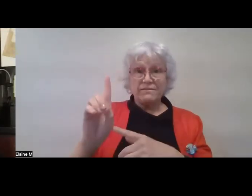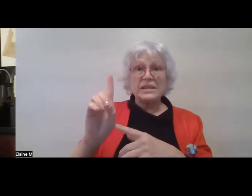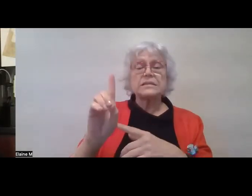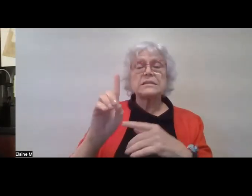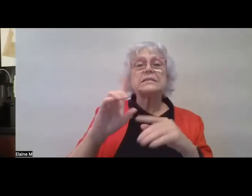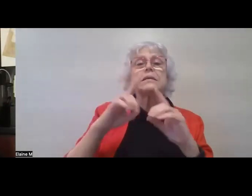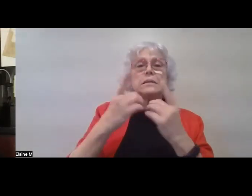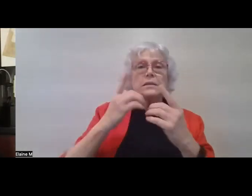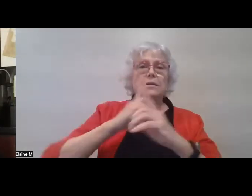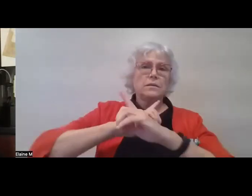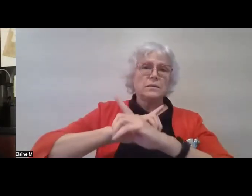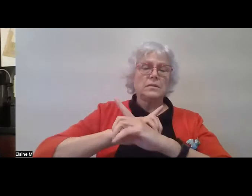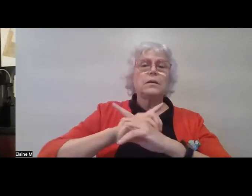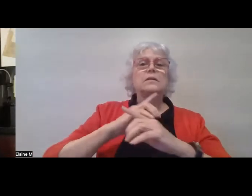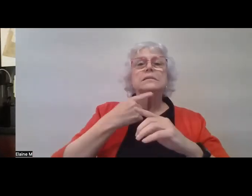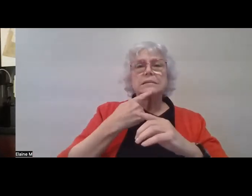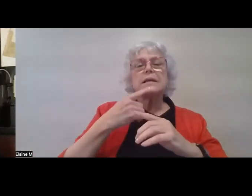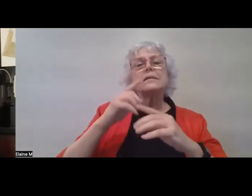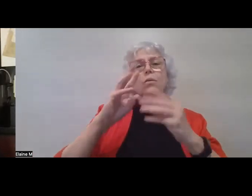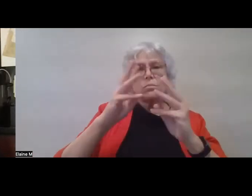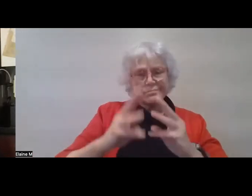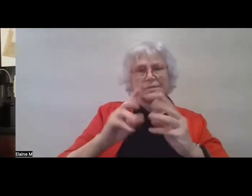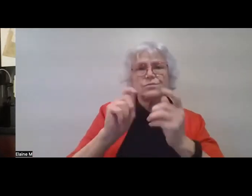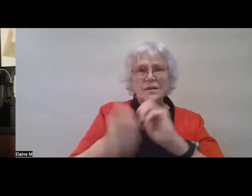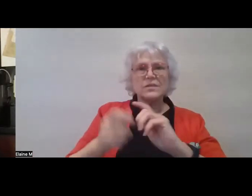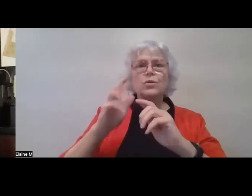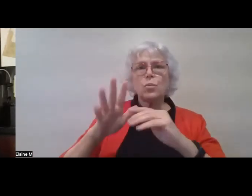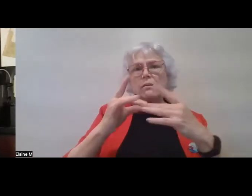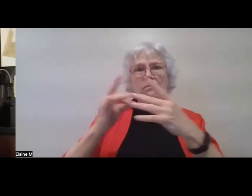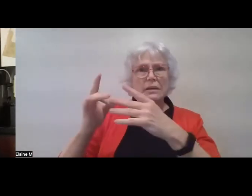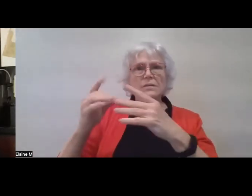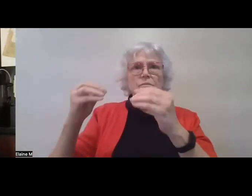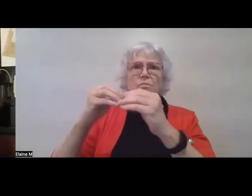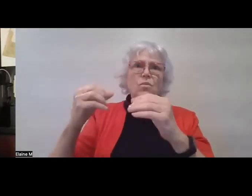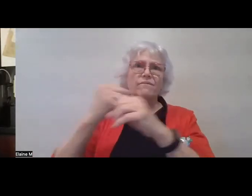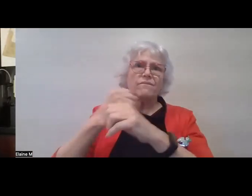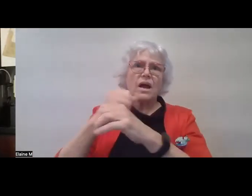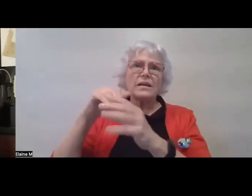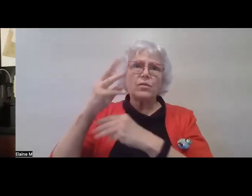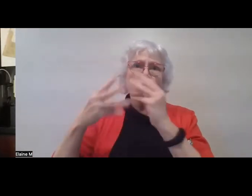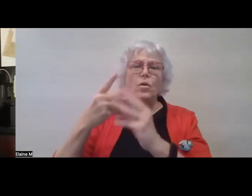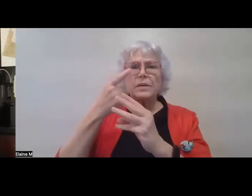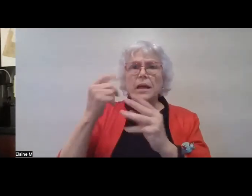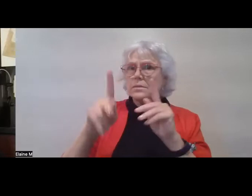lead to greater conflict around the world as people fight for remaining water and food. The US Army has urged